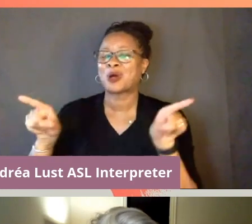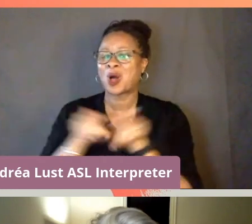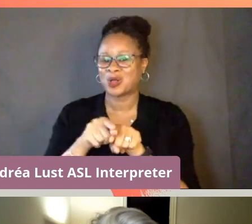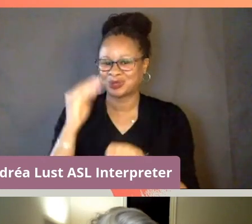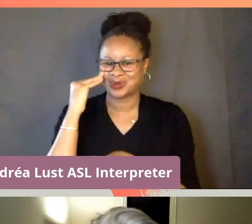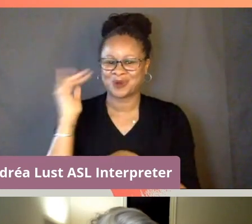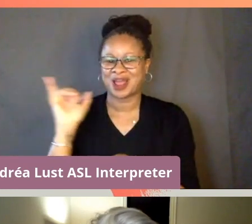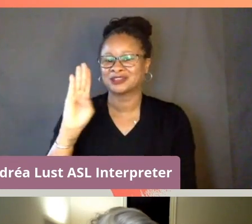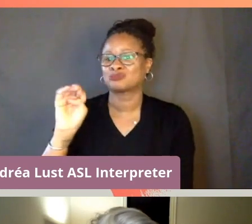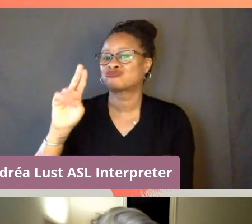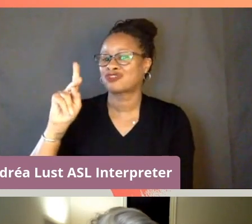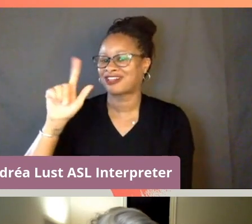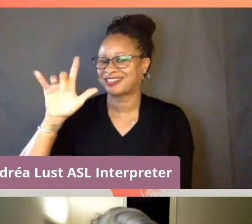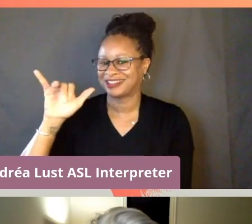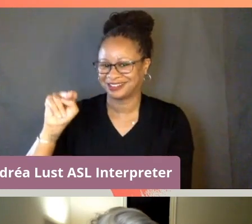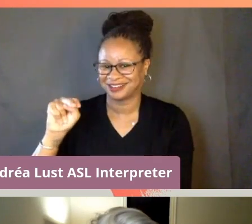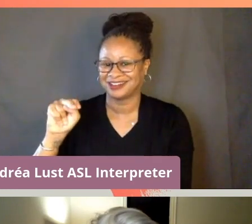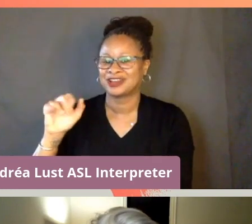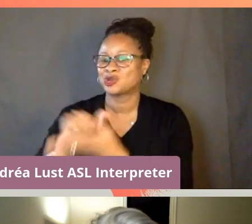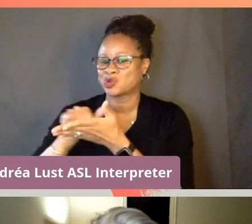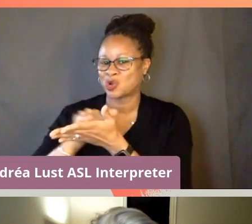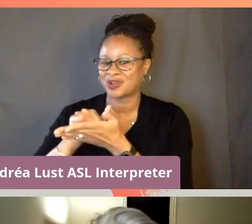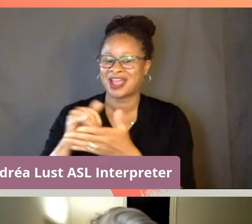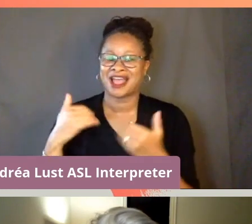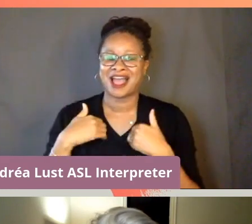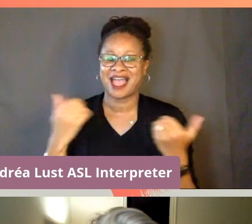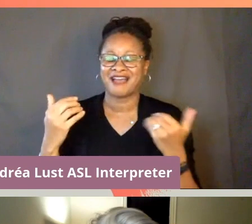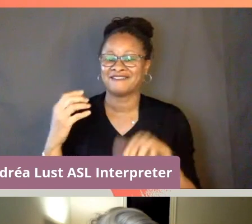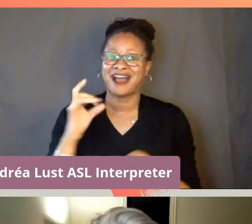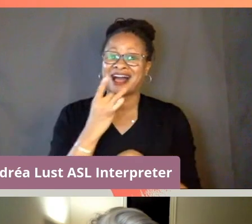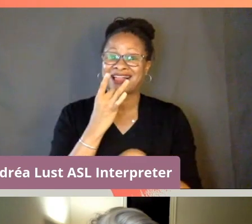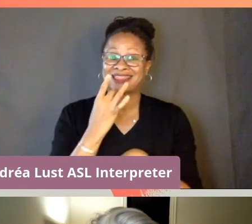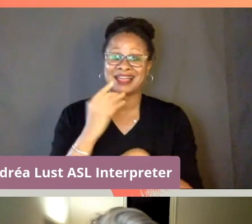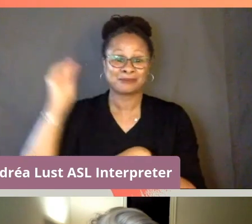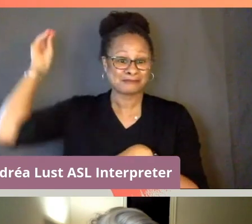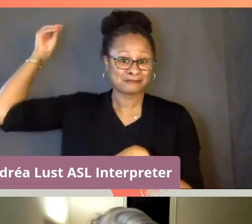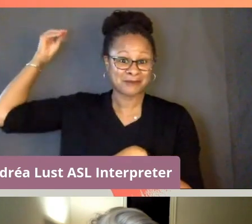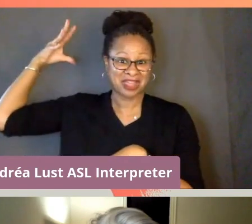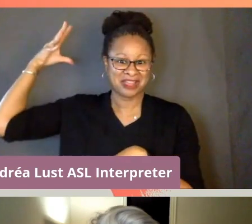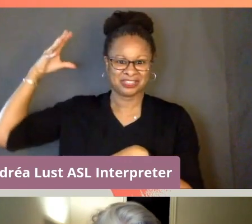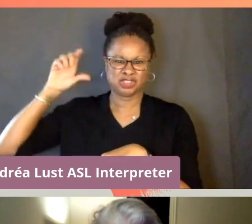And I've got a bright light in the background that probably shouldn't be on. Oh, well.